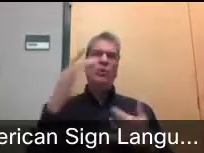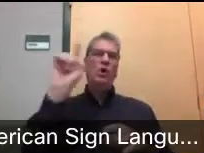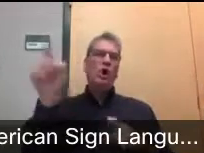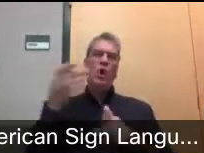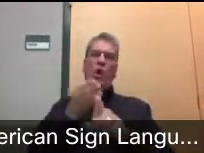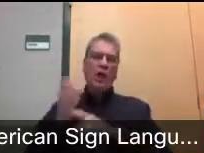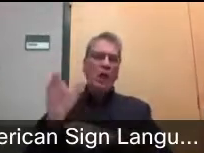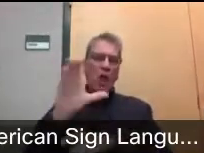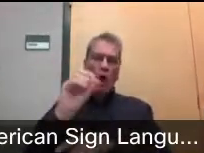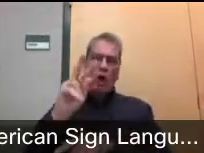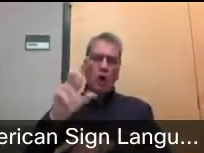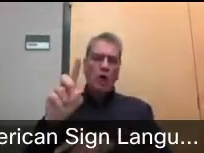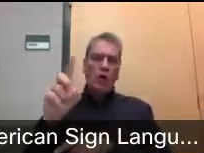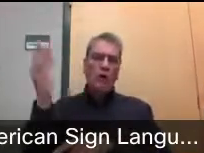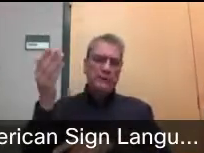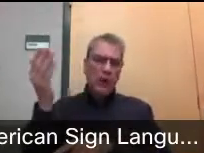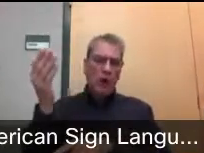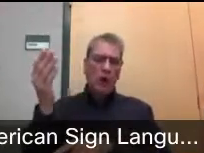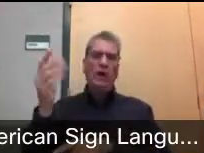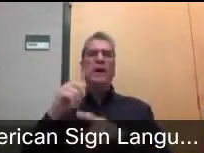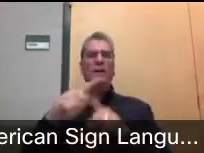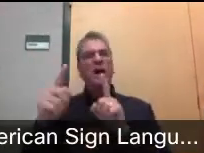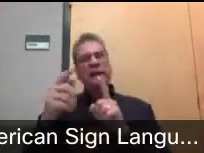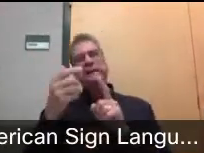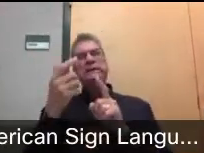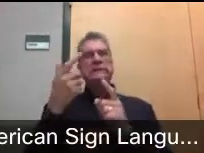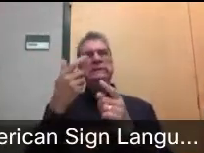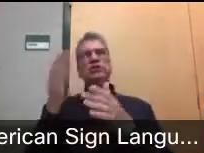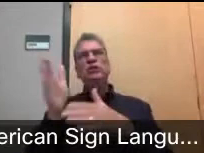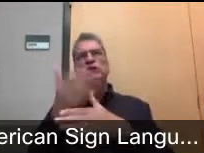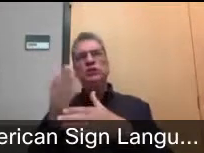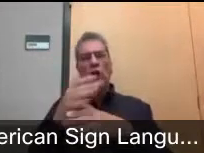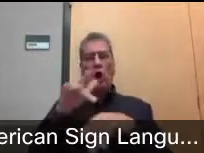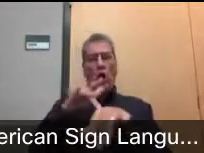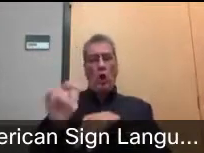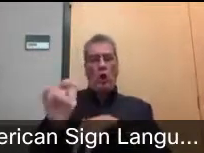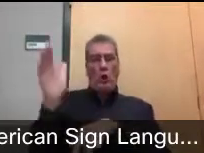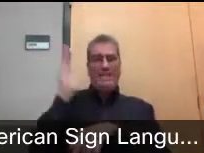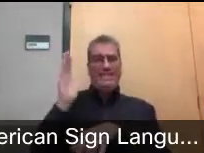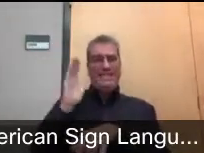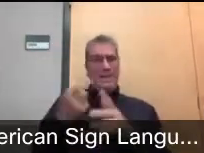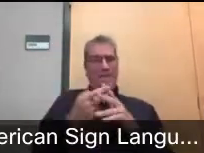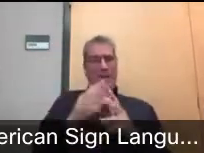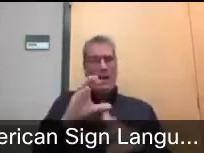but I did want to share a couple of notes about what we were doing sort of, especially in those early days of covid because it was pretty different from what state health departments